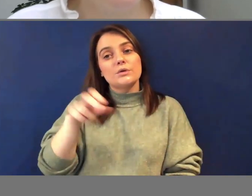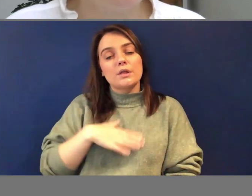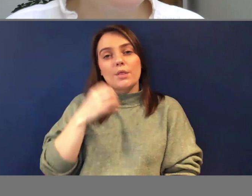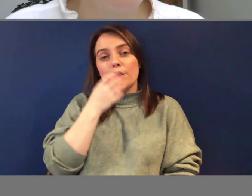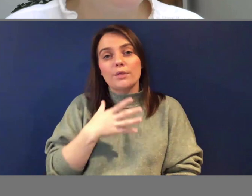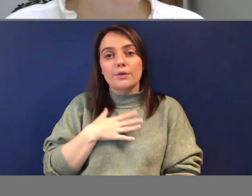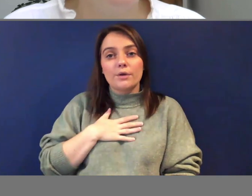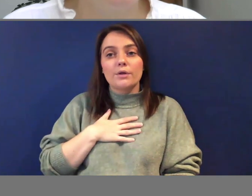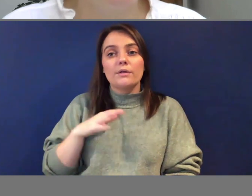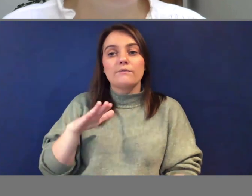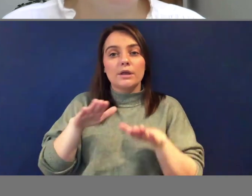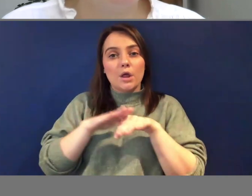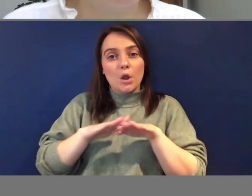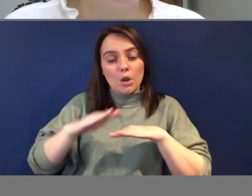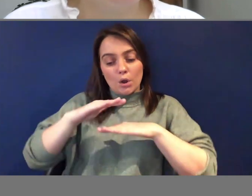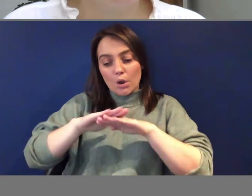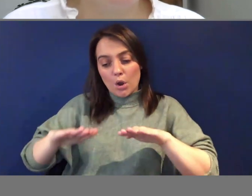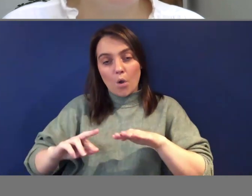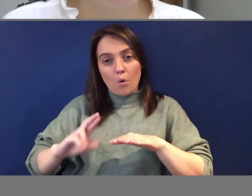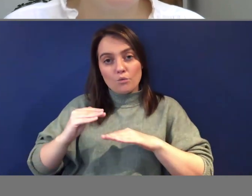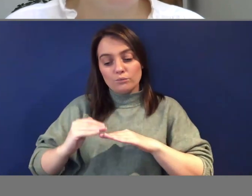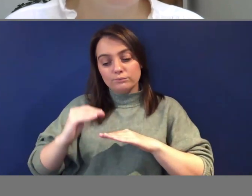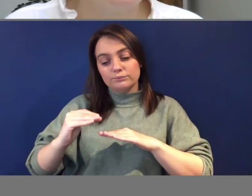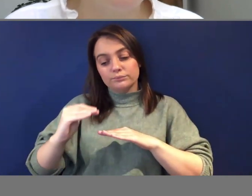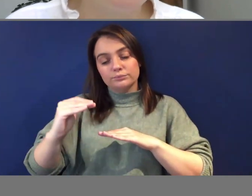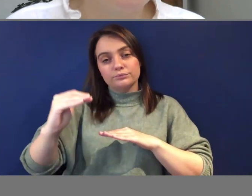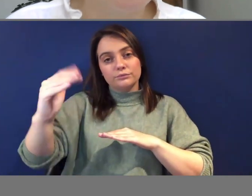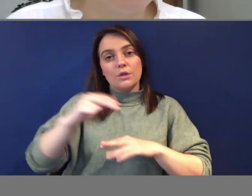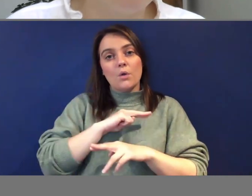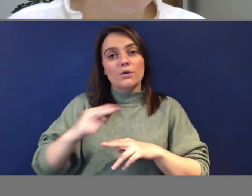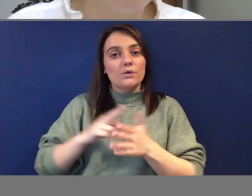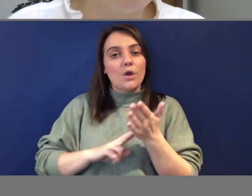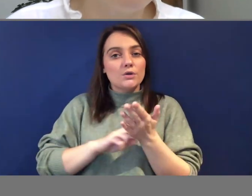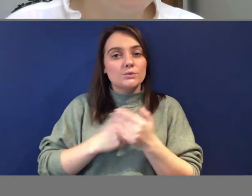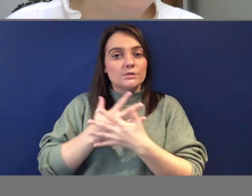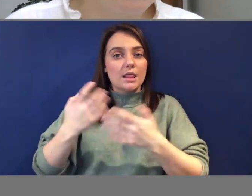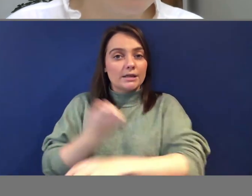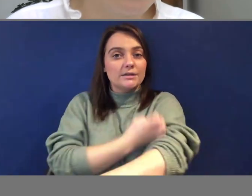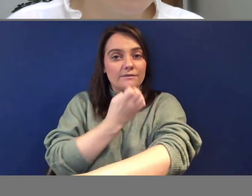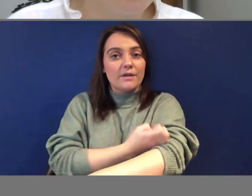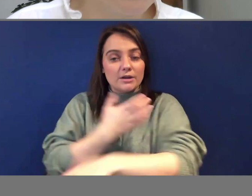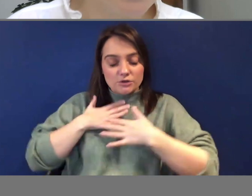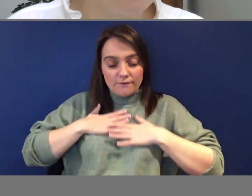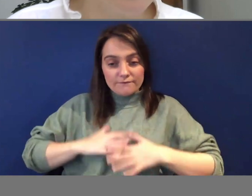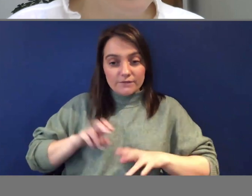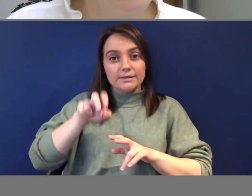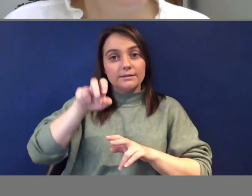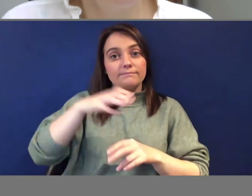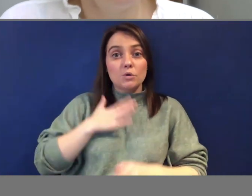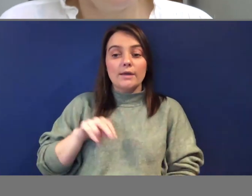generous going that you really don't exert so much physical efforts going up and down